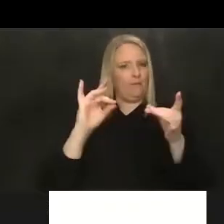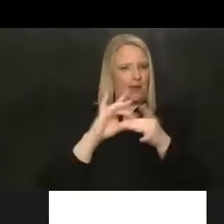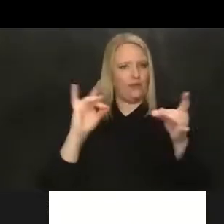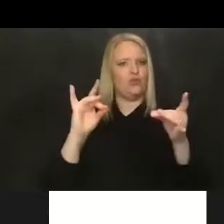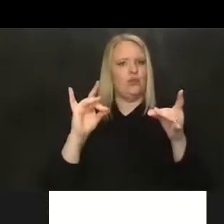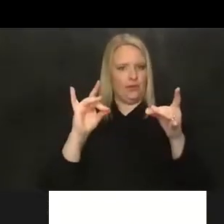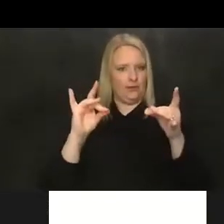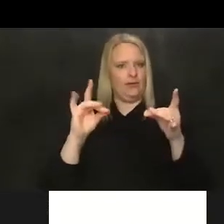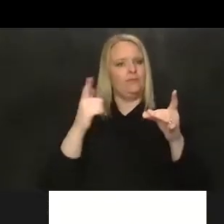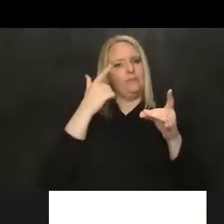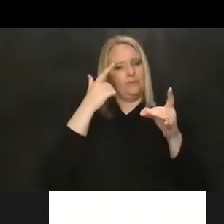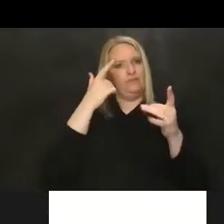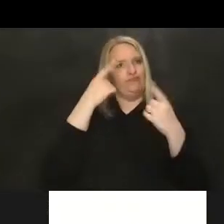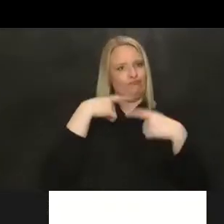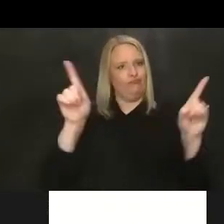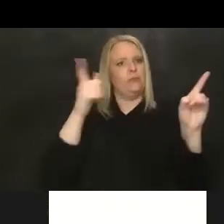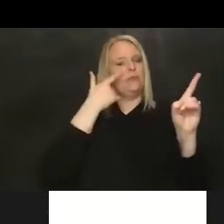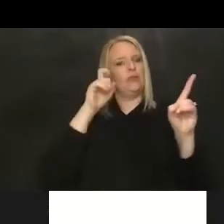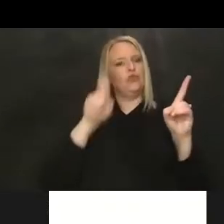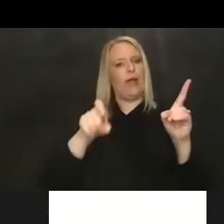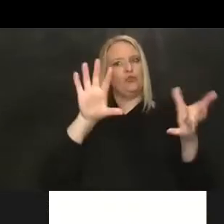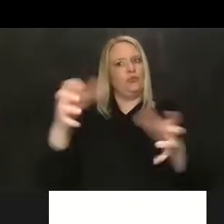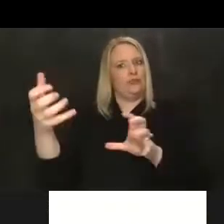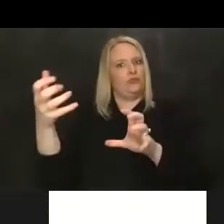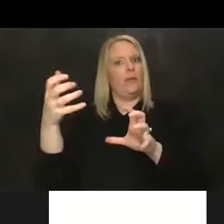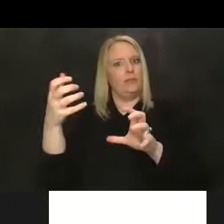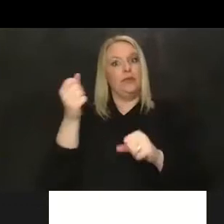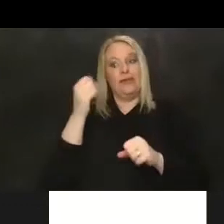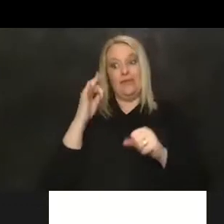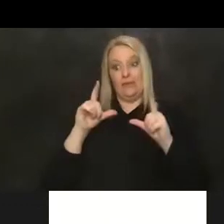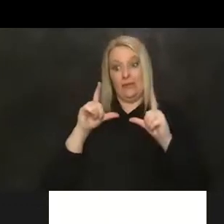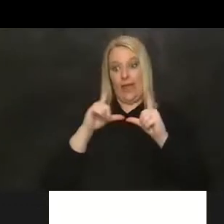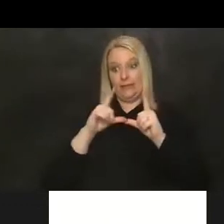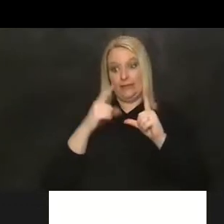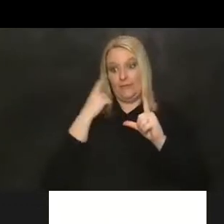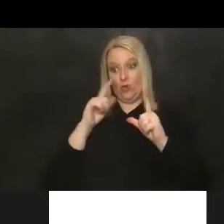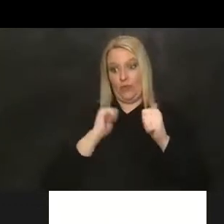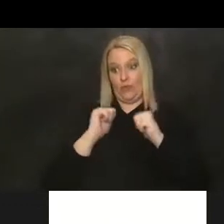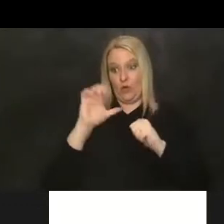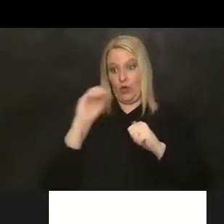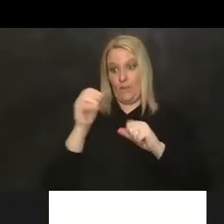got to be a disrupter, and if the licensing for a theater company that's deaf is- that is a